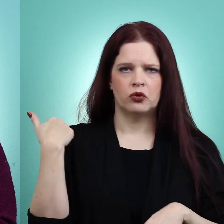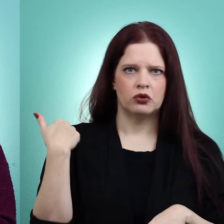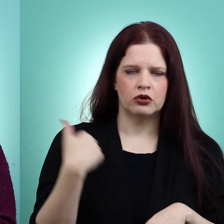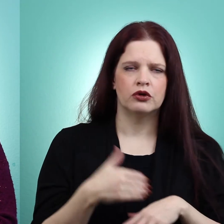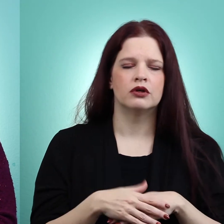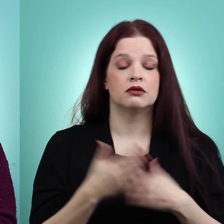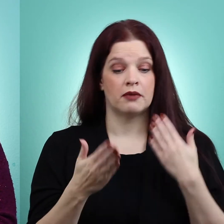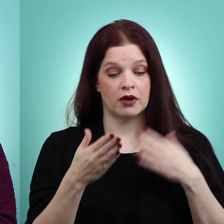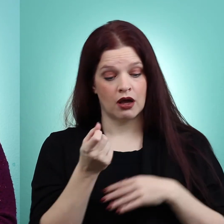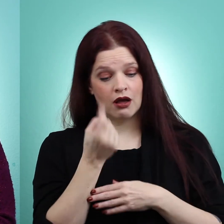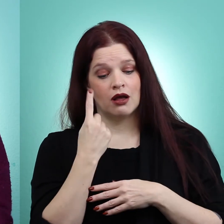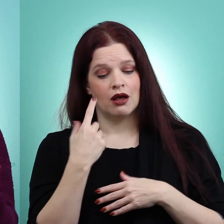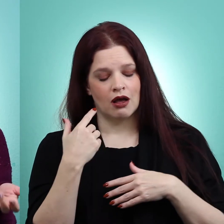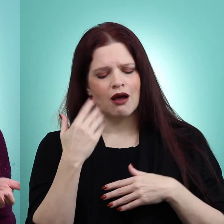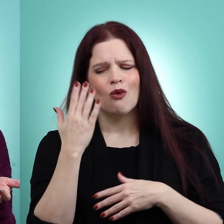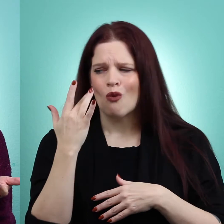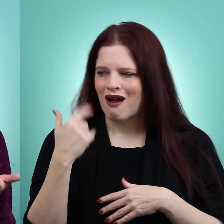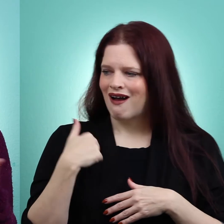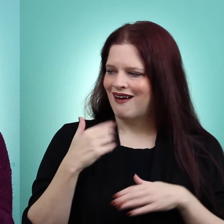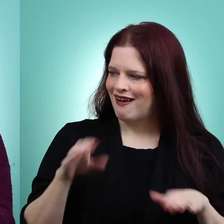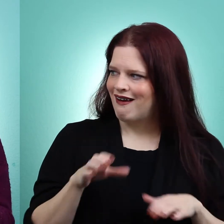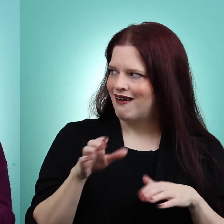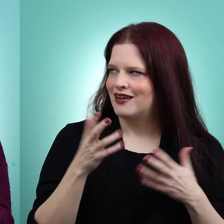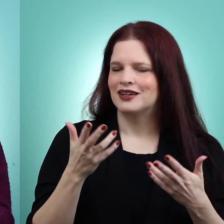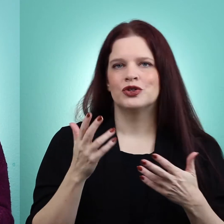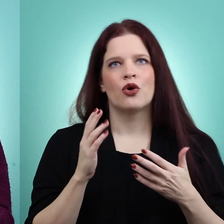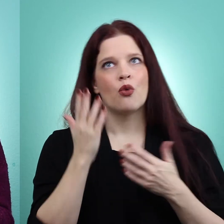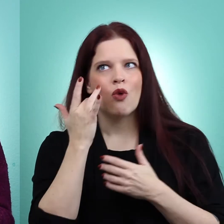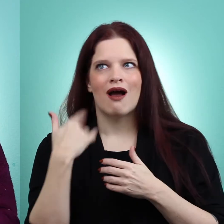You may understand why I act this way or why I got into this profession.